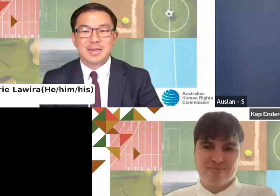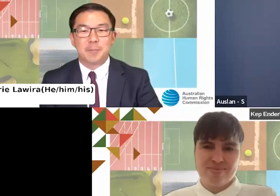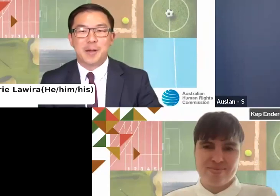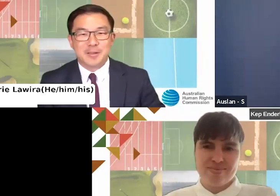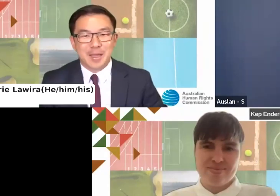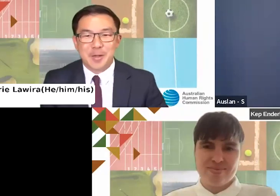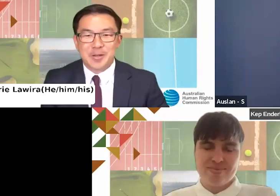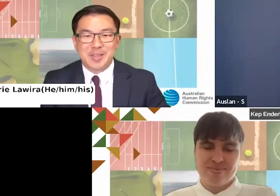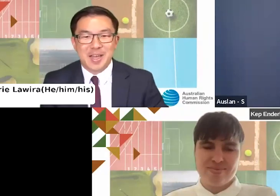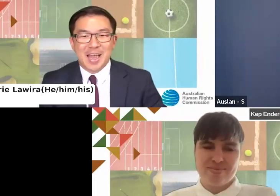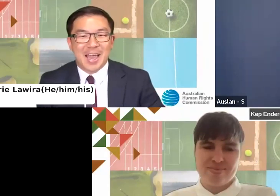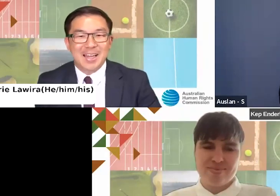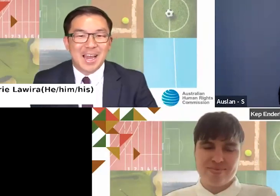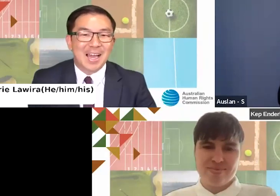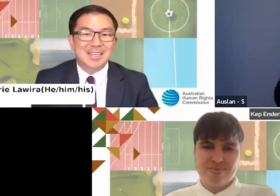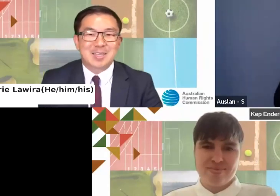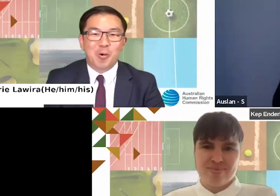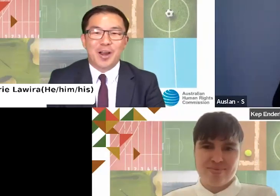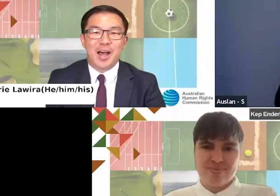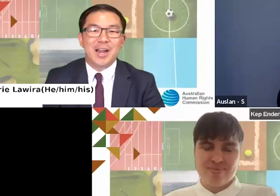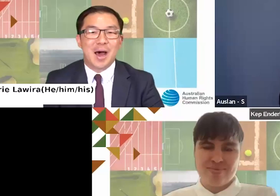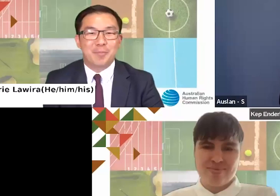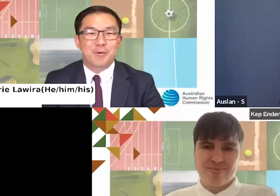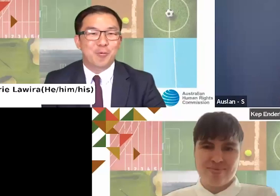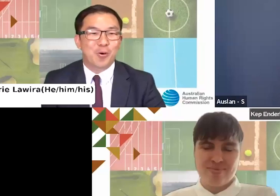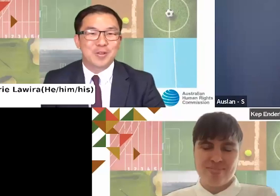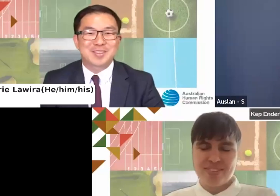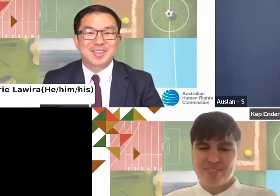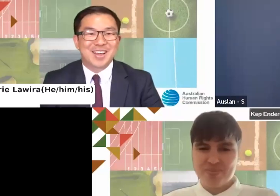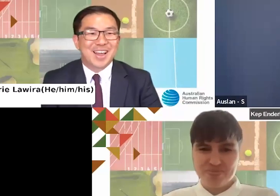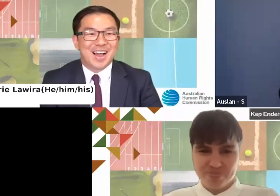Now, bear with me, because Ellen has won a number of awards.